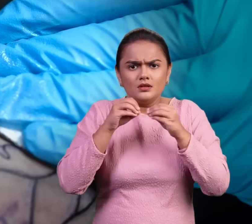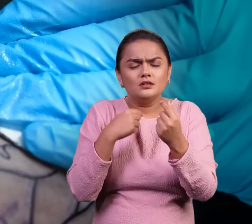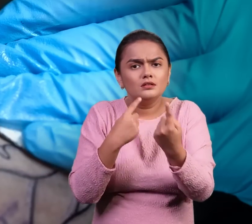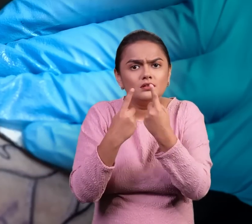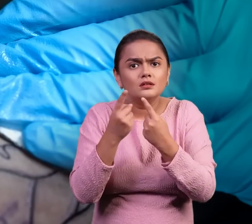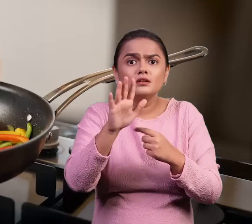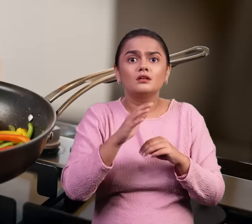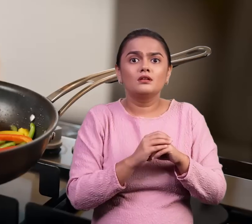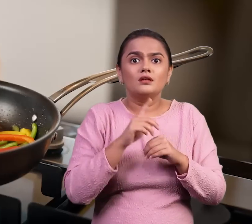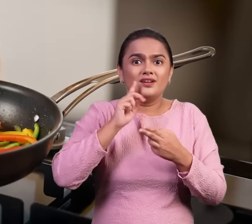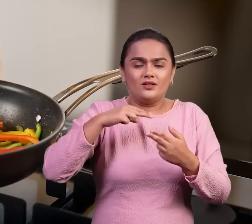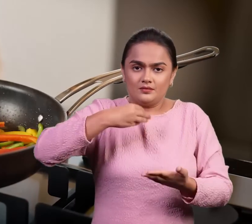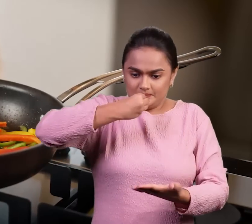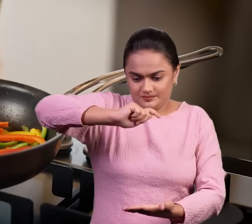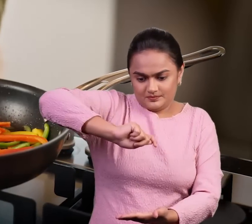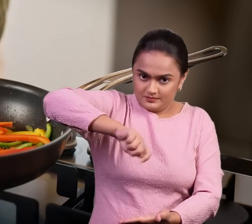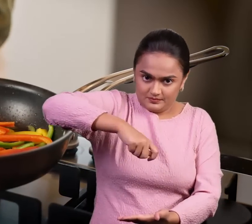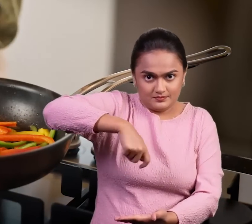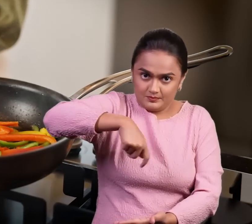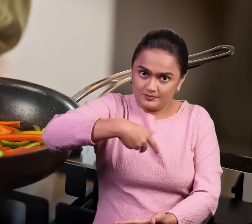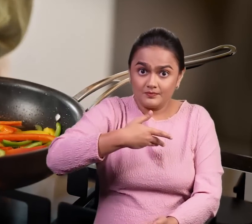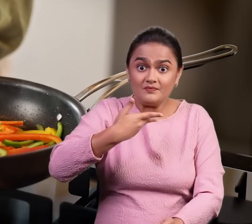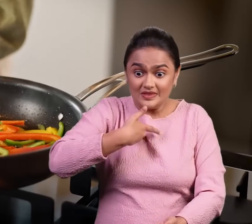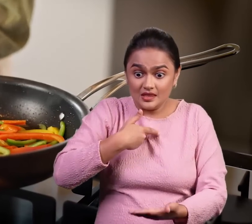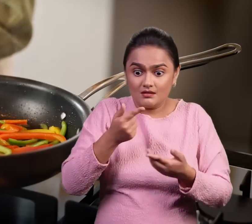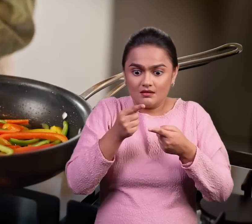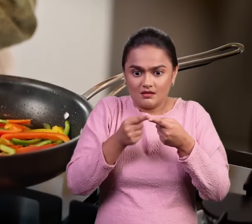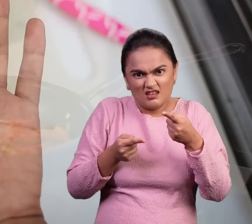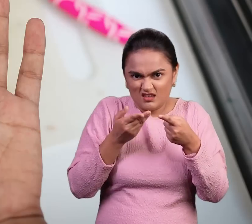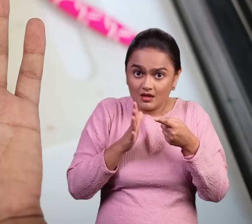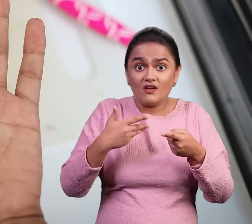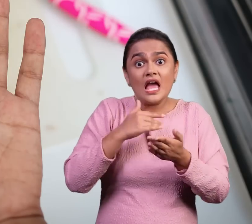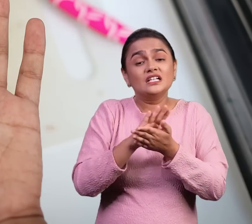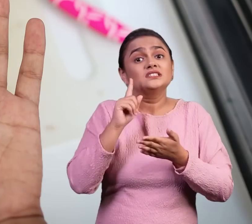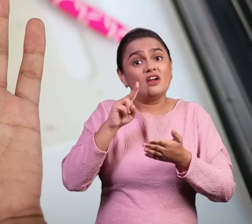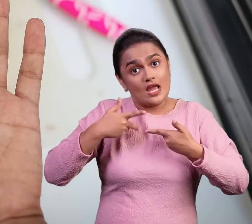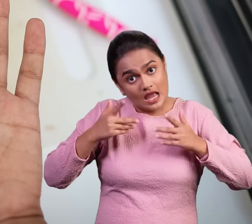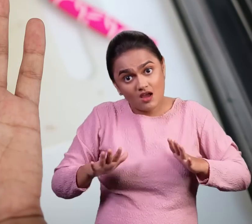If an HIV-positive person gets a cut while cooking